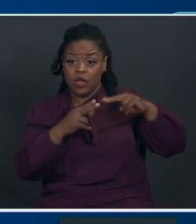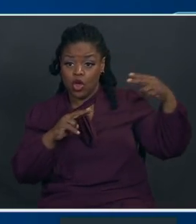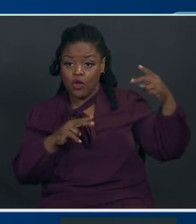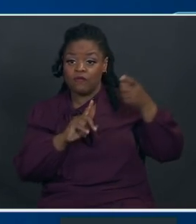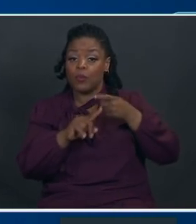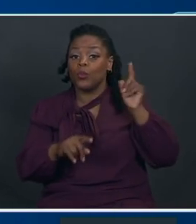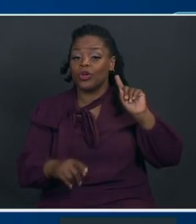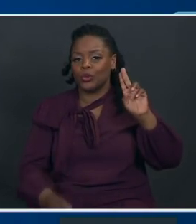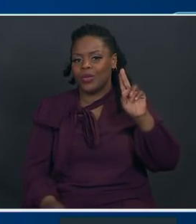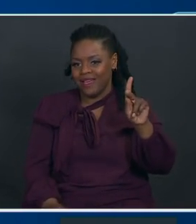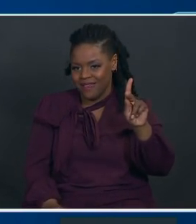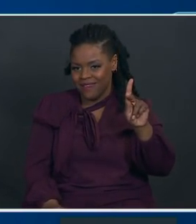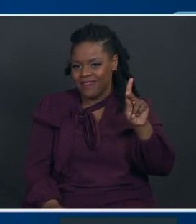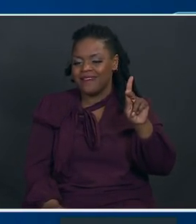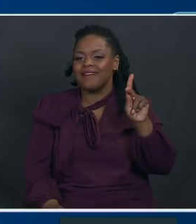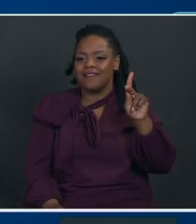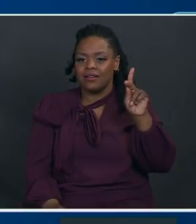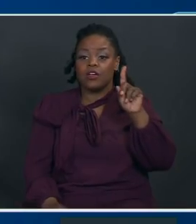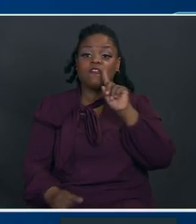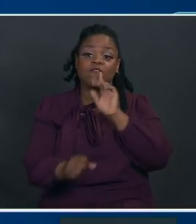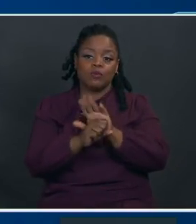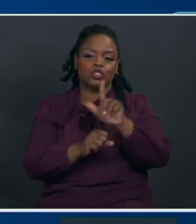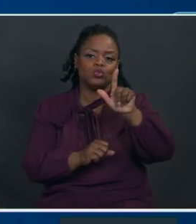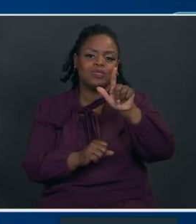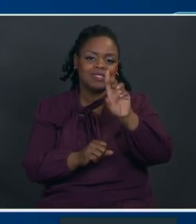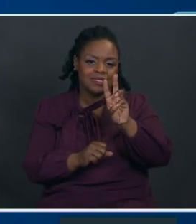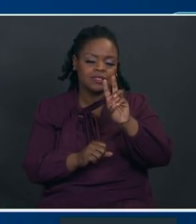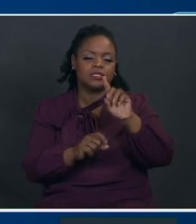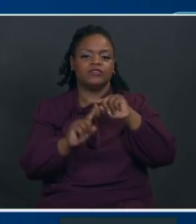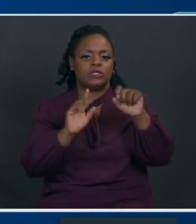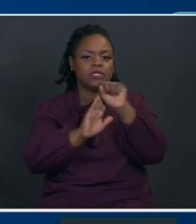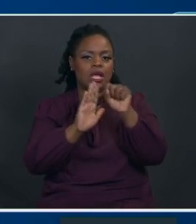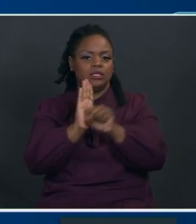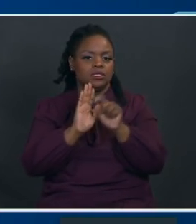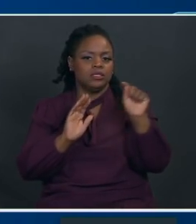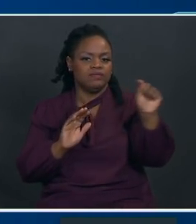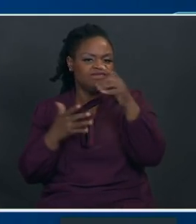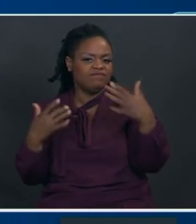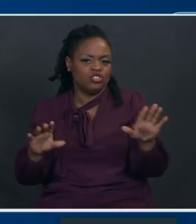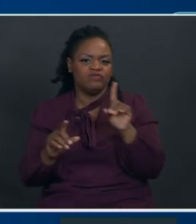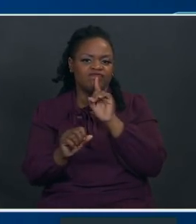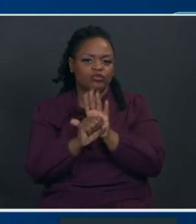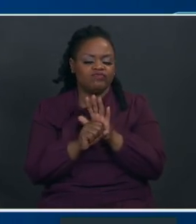in 26 states as of January 26th. We also identified this week